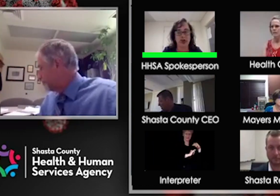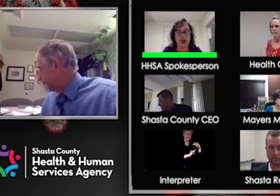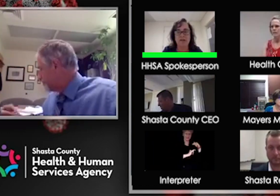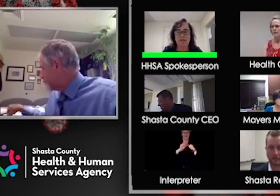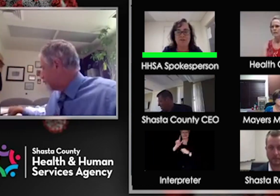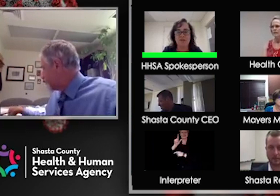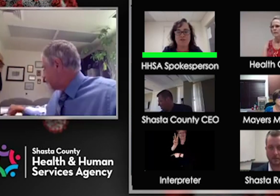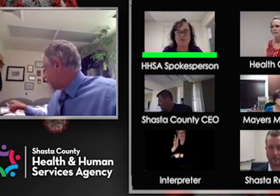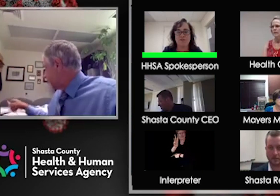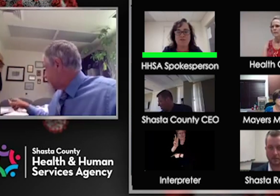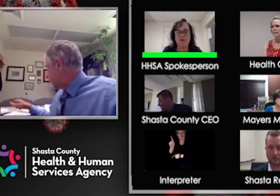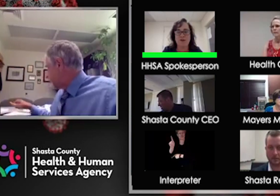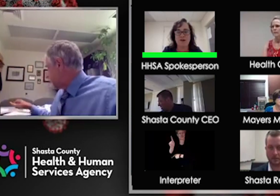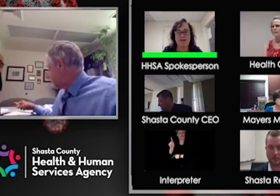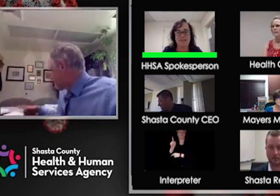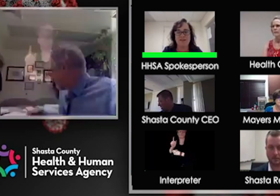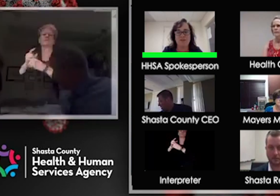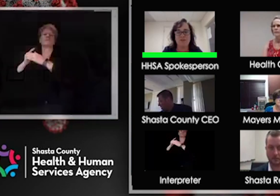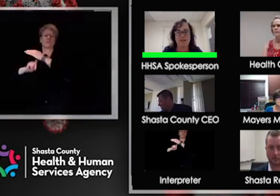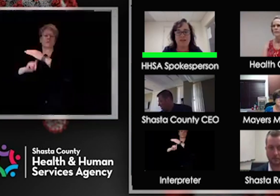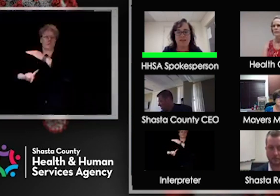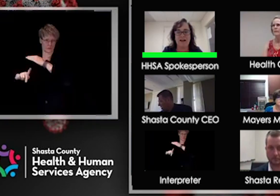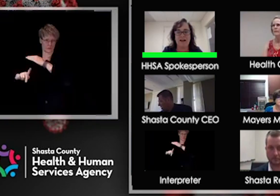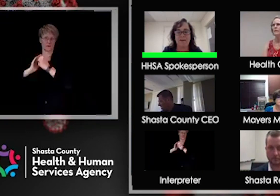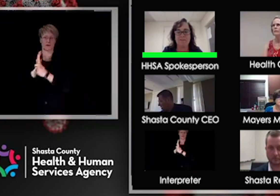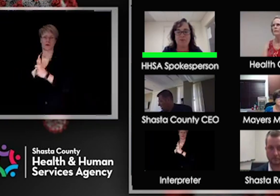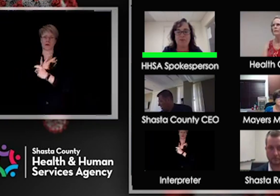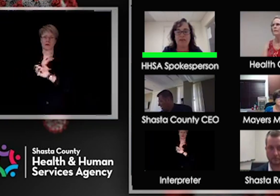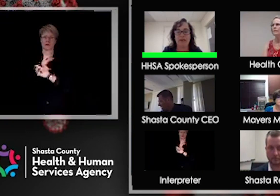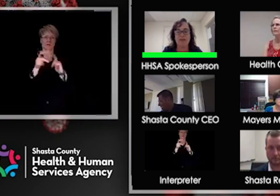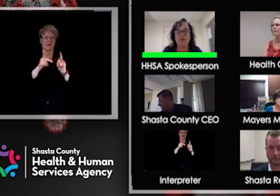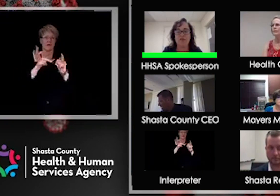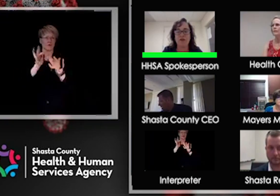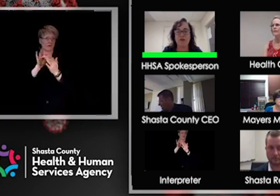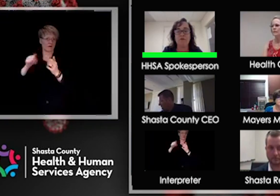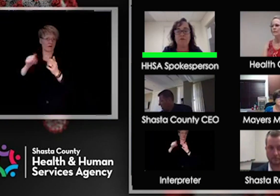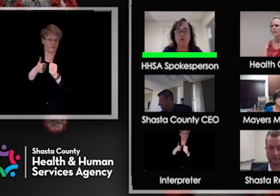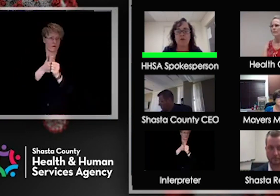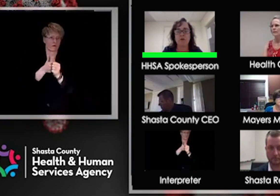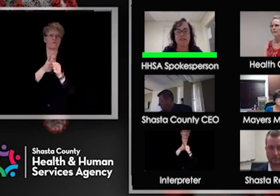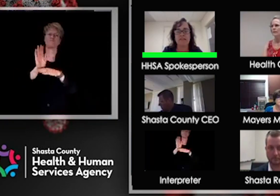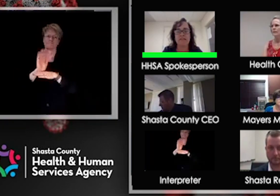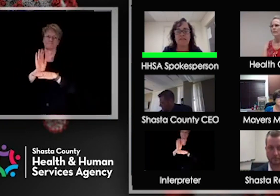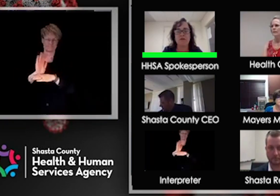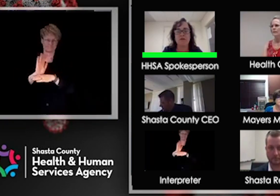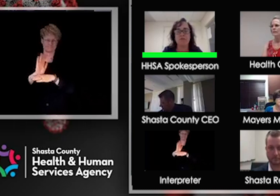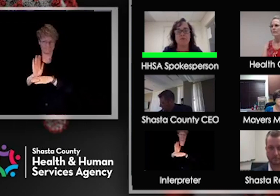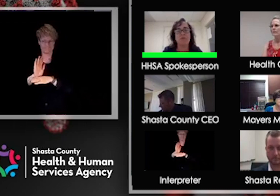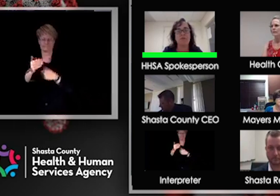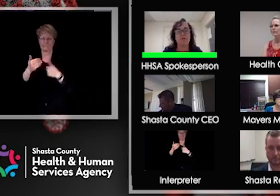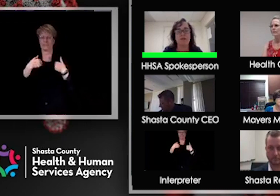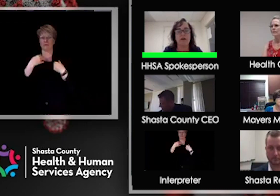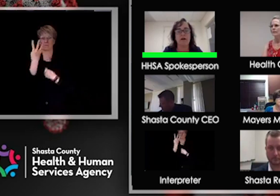Our contact tracers have been very busy. We’ve had 4 total deaths and we have 3 people in